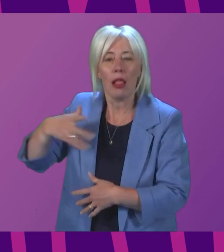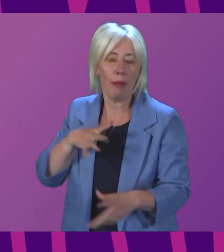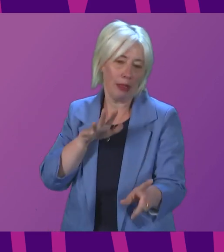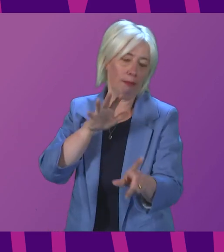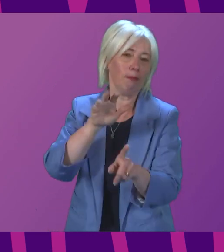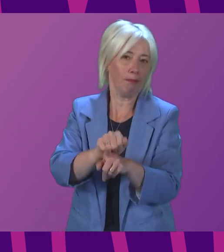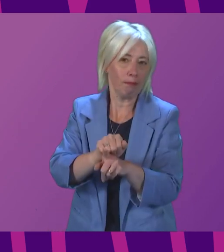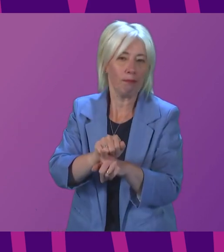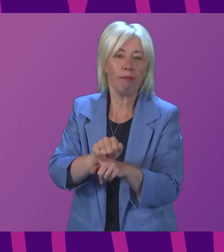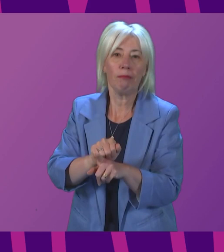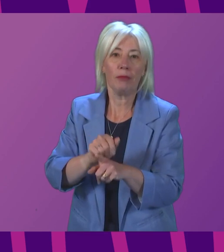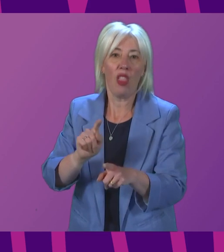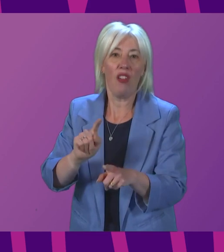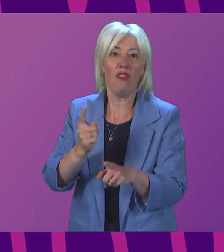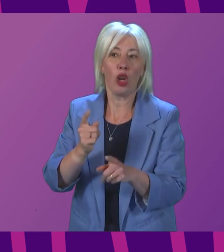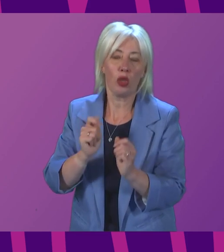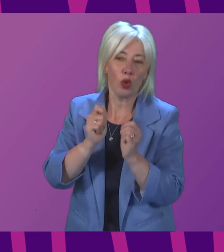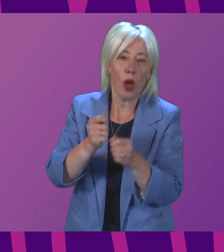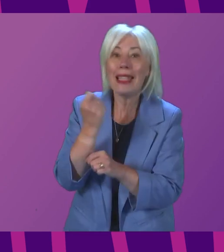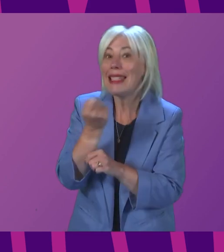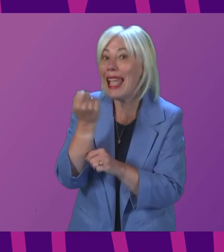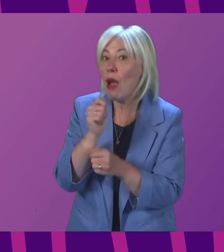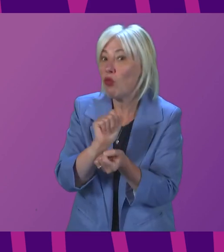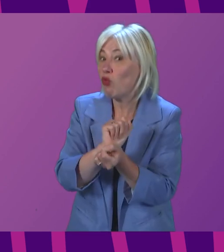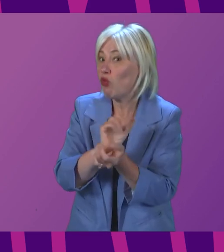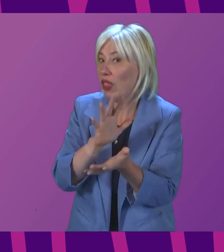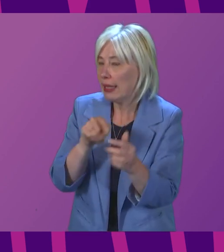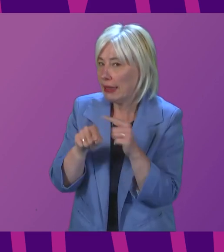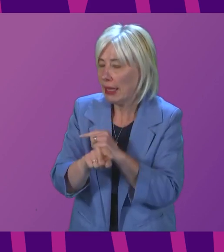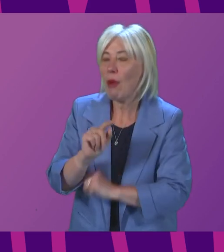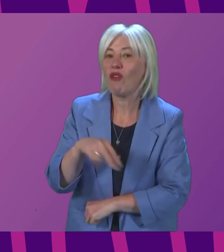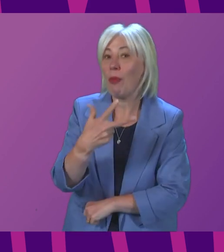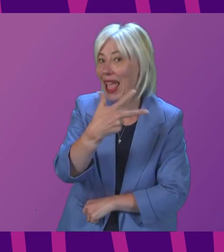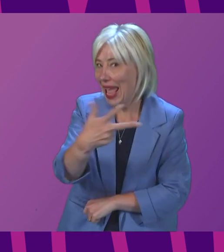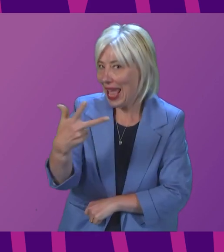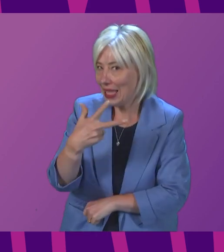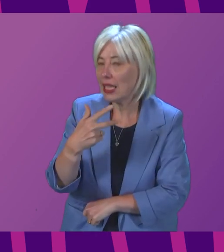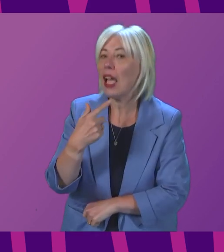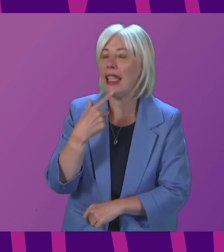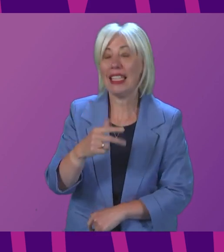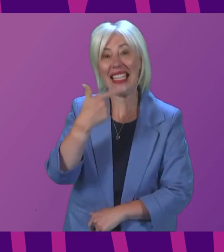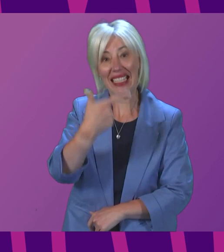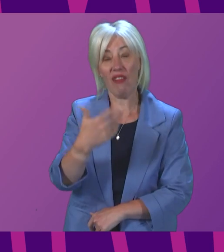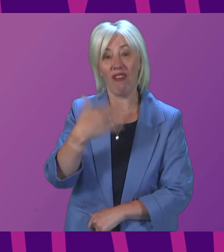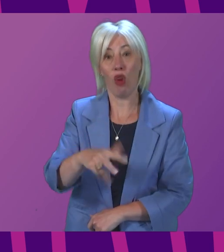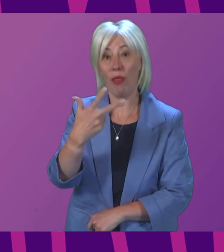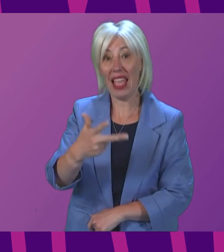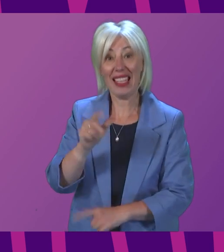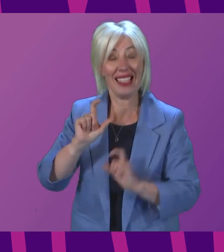as having been given first grant of temporary release. I have confirmed to the Parliament today that, of the eight, seven are still behind bars—in